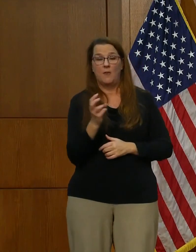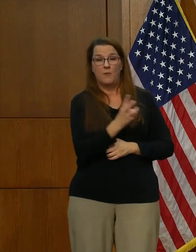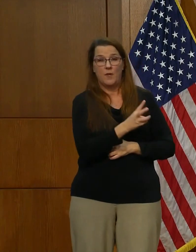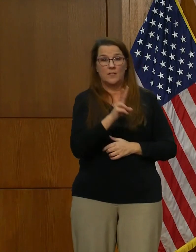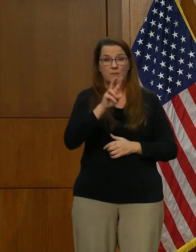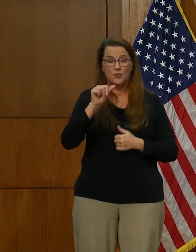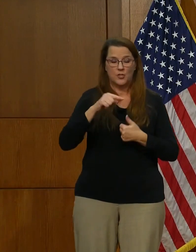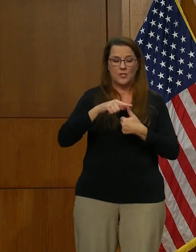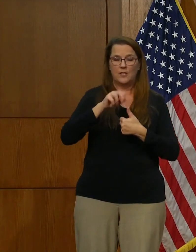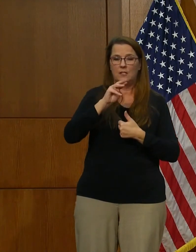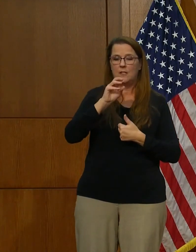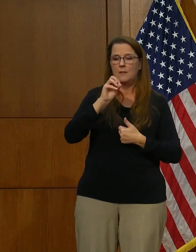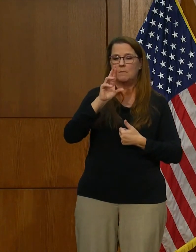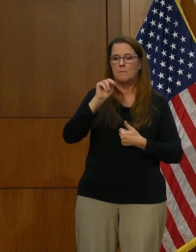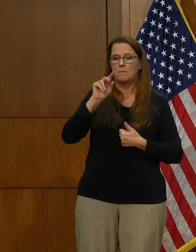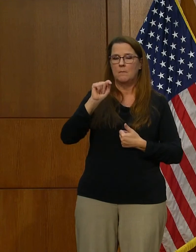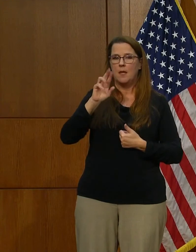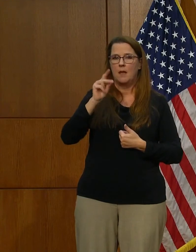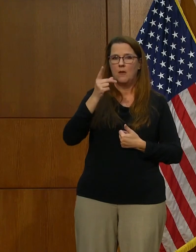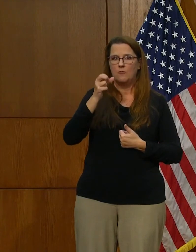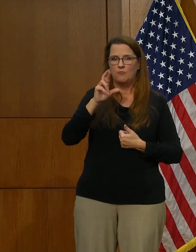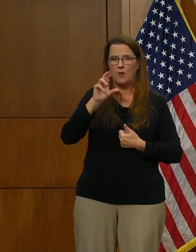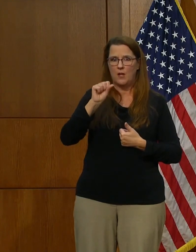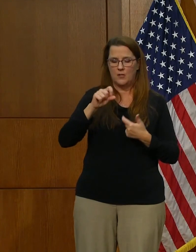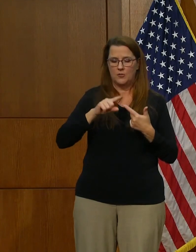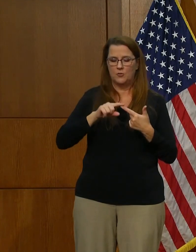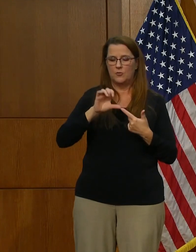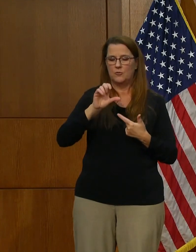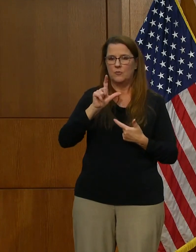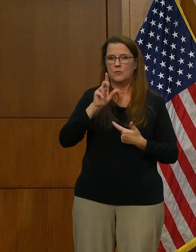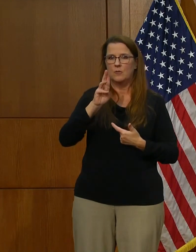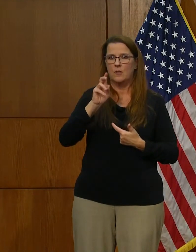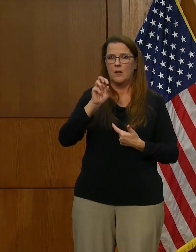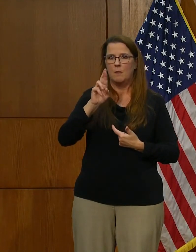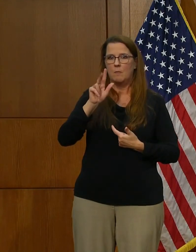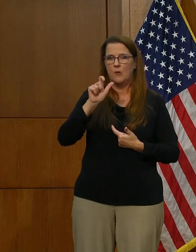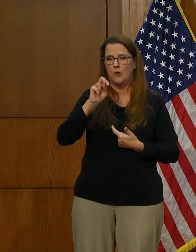THREE FAR SOUTHWEST VIRGINIA HEALTH DISTRICT'S MOUNT ROGERS,